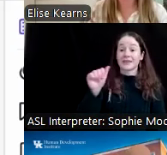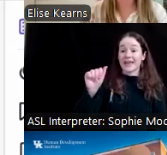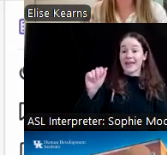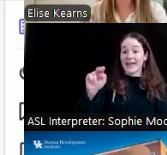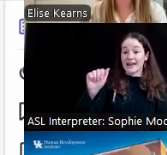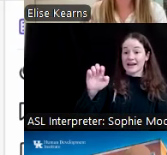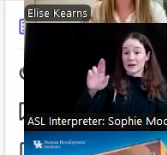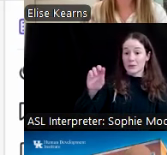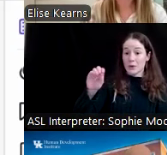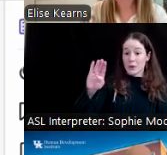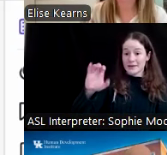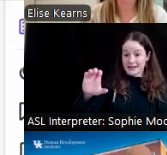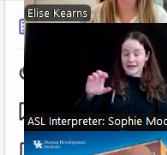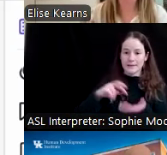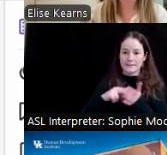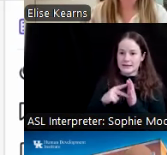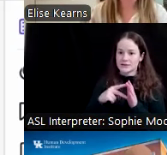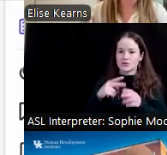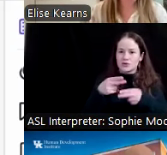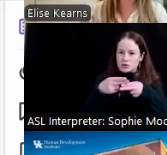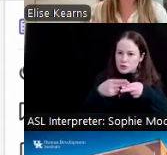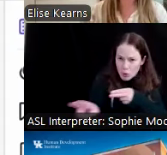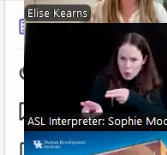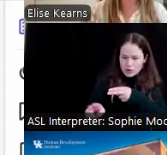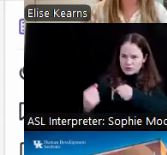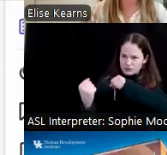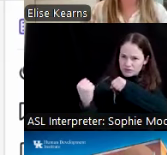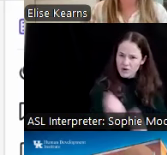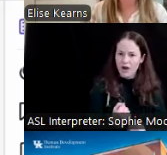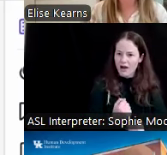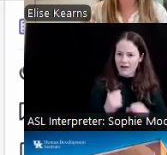burst of activity and you get your muscles get your get the energy to do